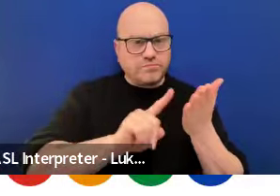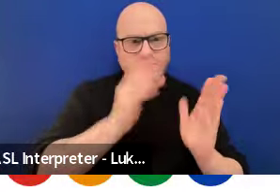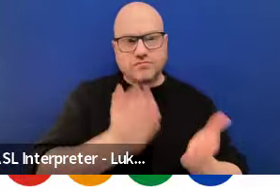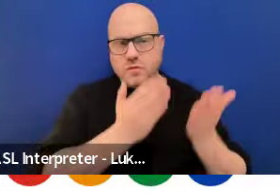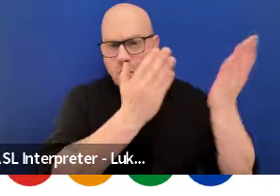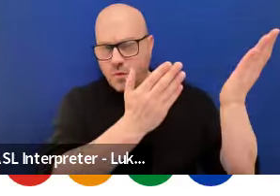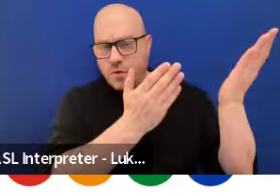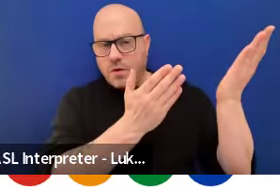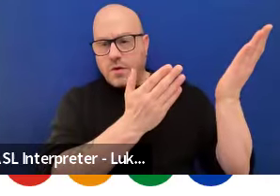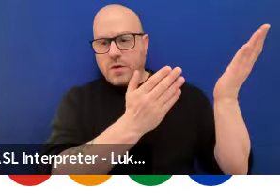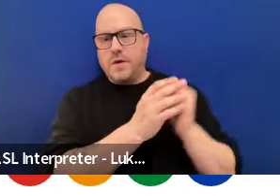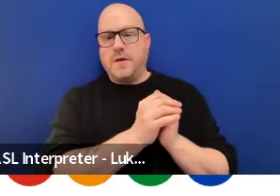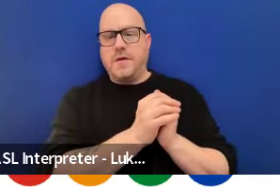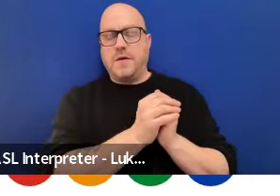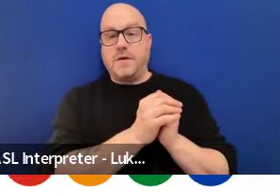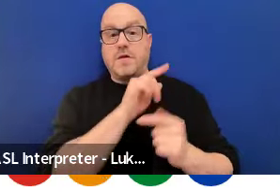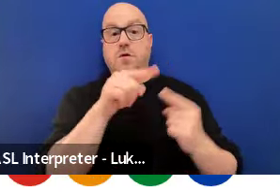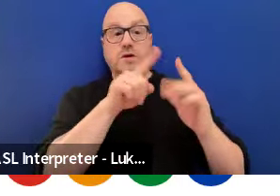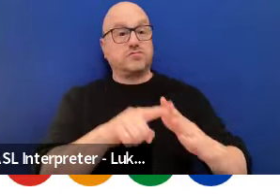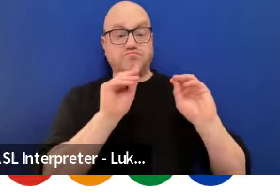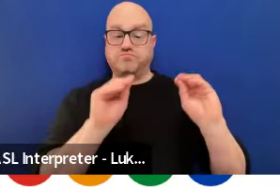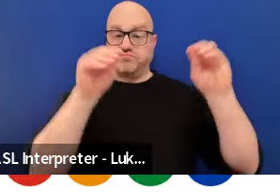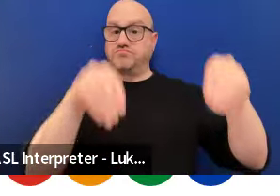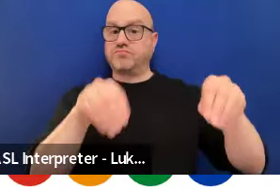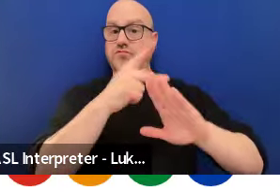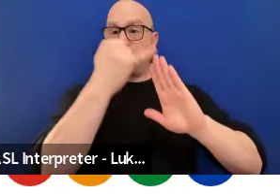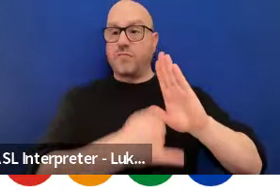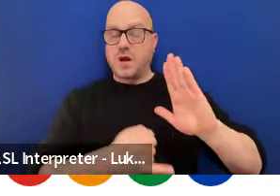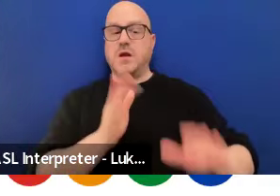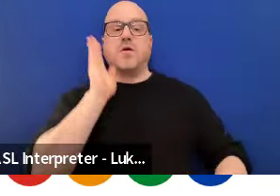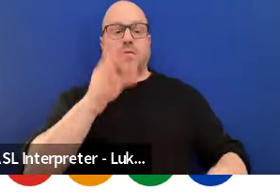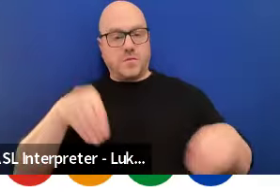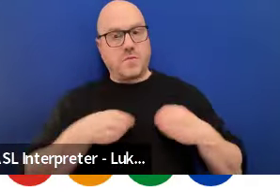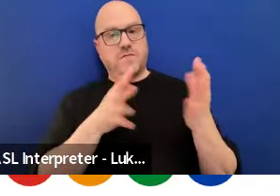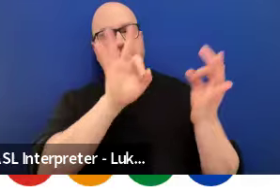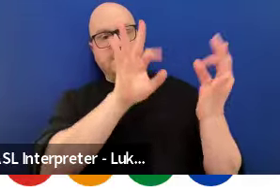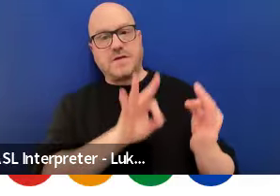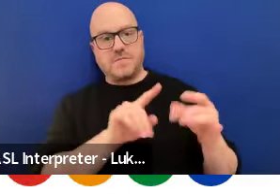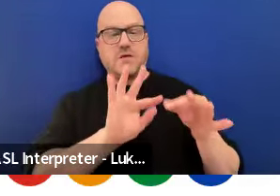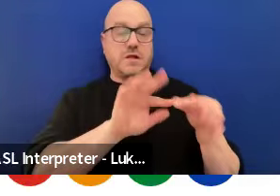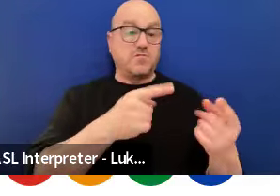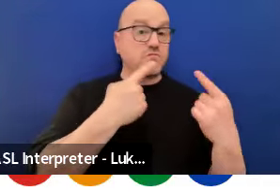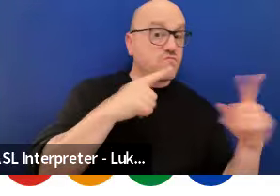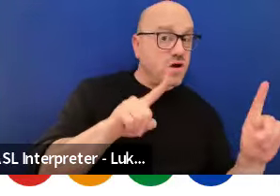AND SO, RTAG'S ROLE WILL BE TO HELP REFINE THE FINAL PROPOSALS AND ONCE IMPLEMENTED PROVIDE